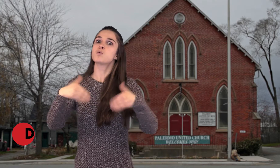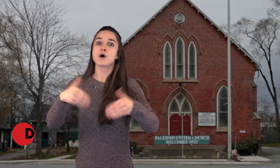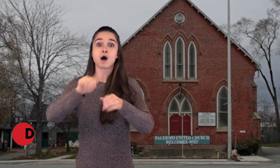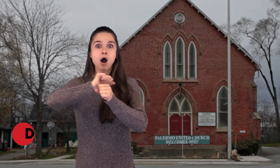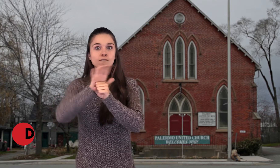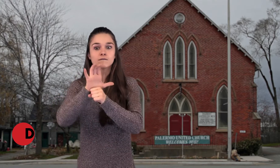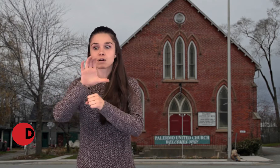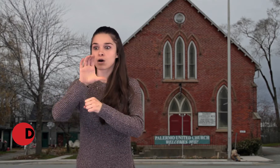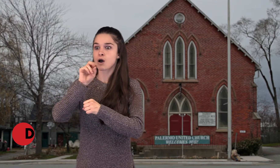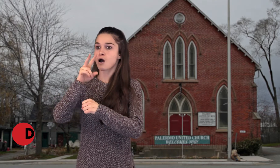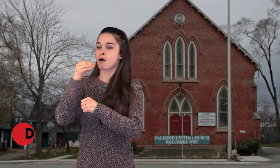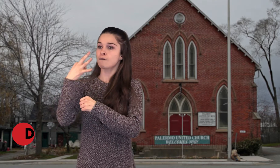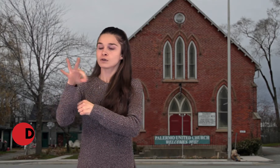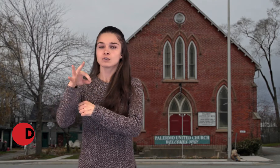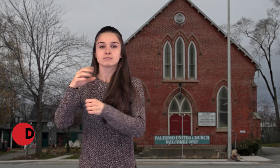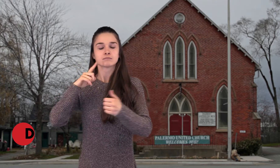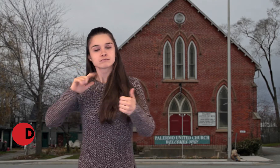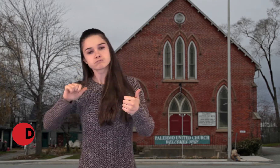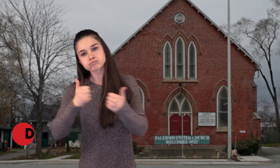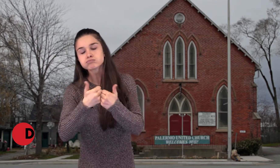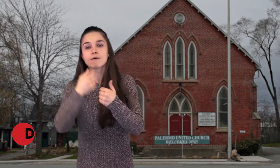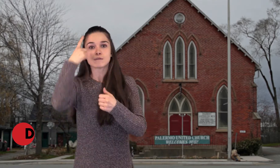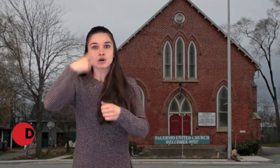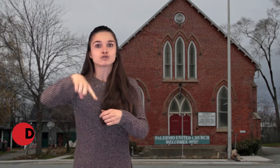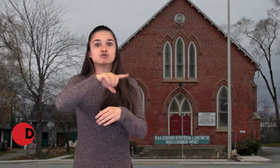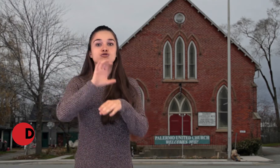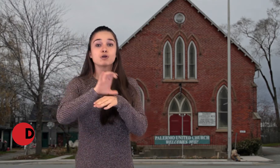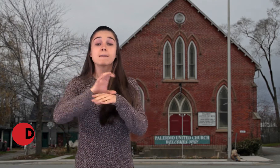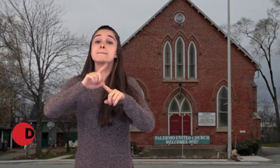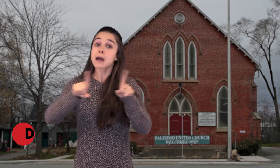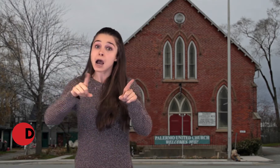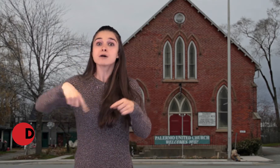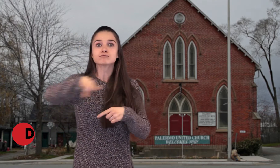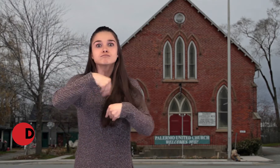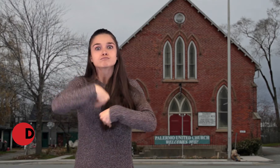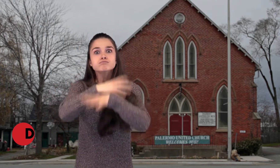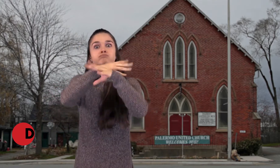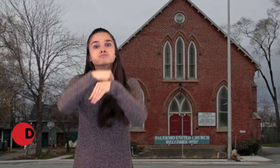challenged churches and some have resorted to live-streaming